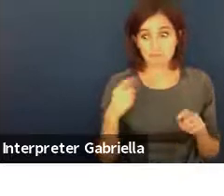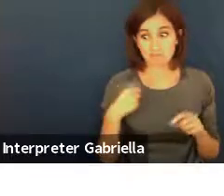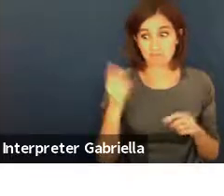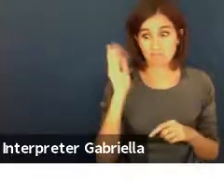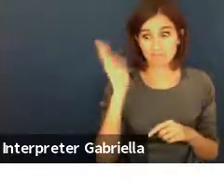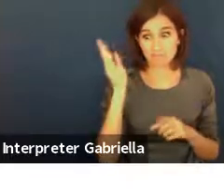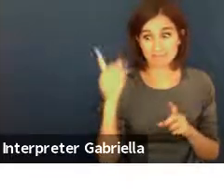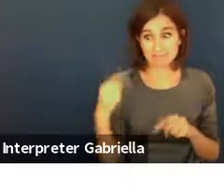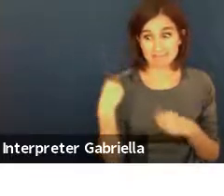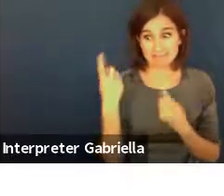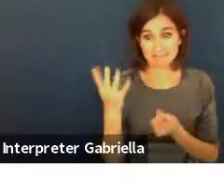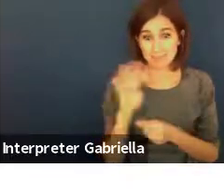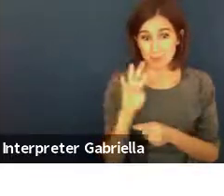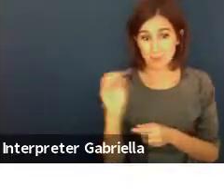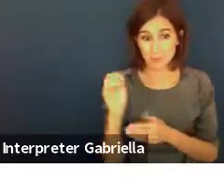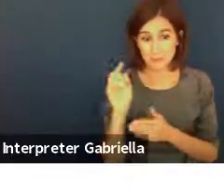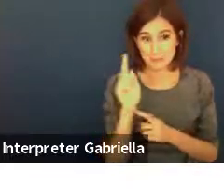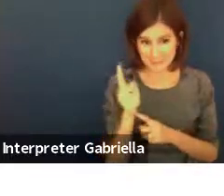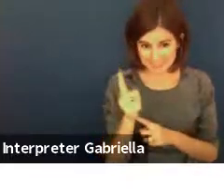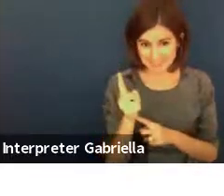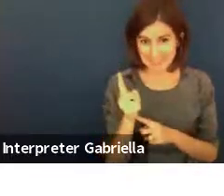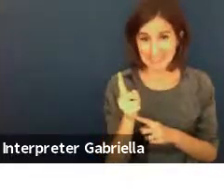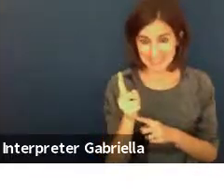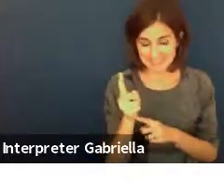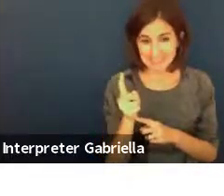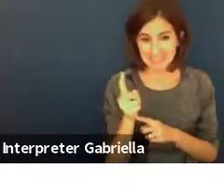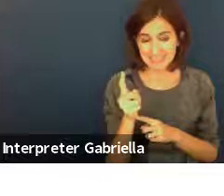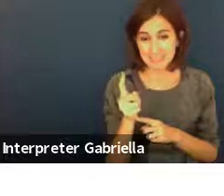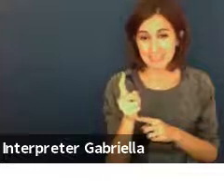Linda Kobashigawa: Almost 40 minutes. So if there are questions, please.